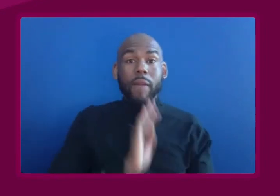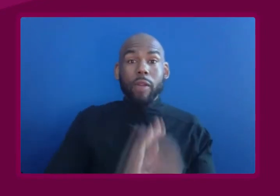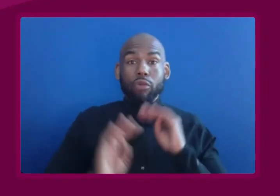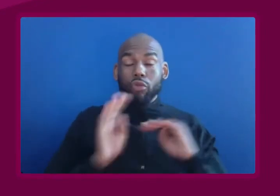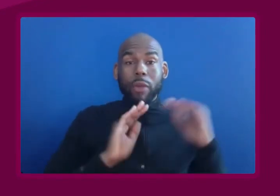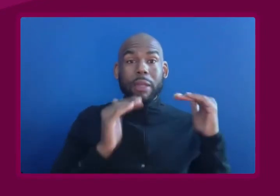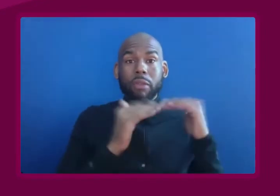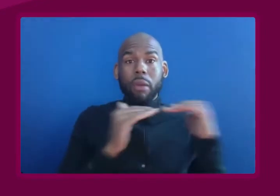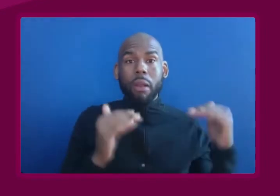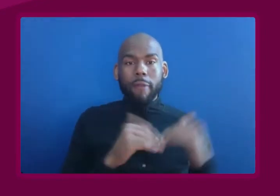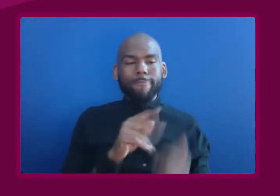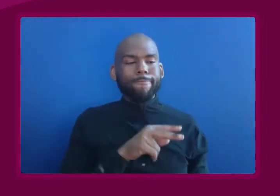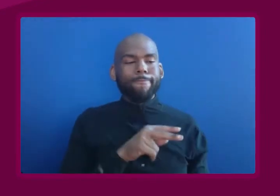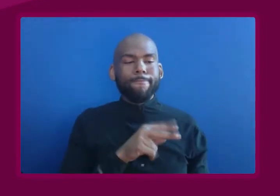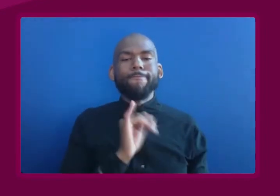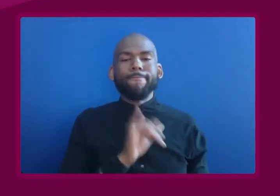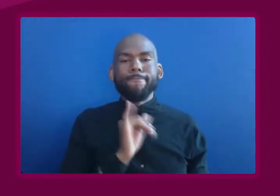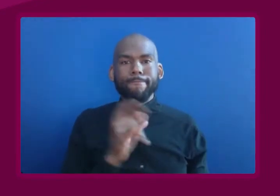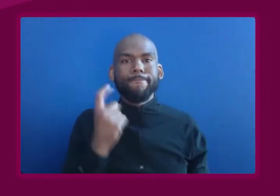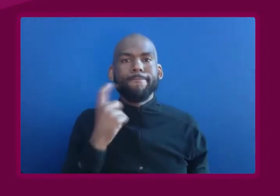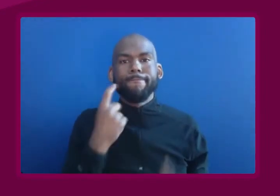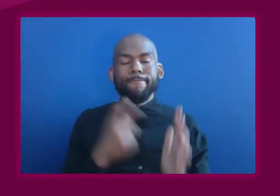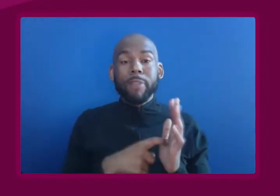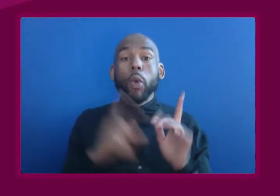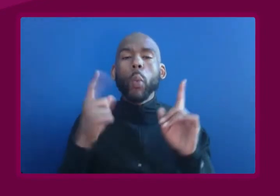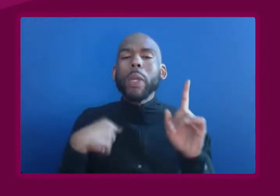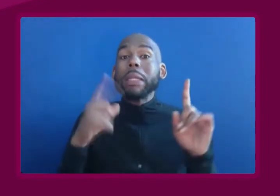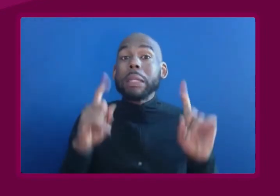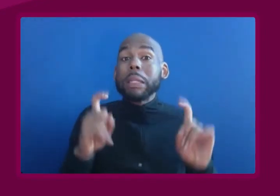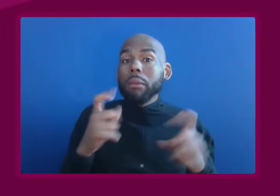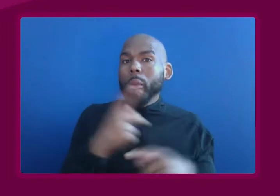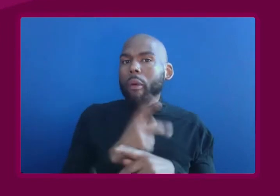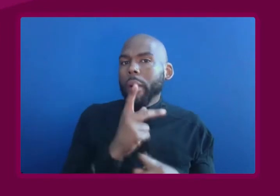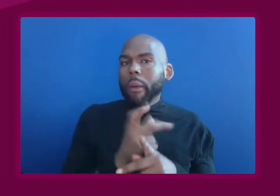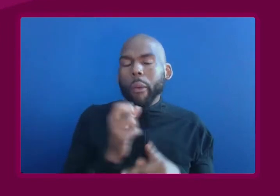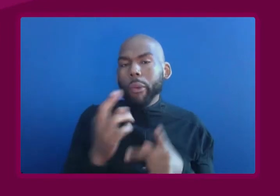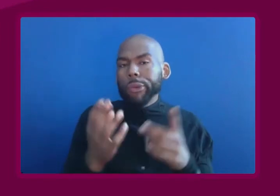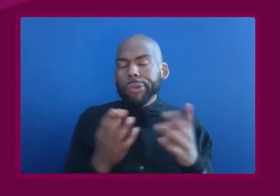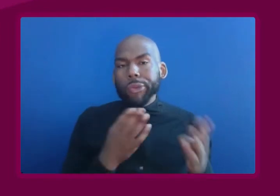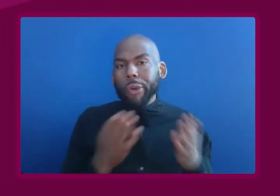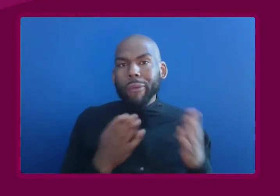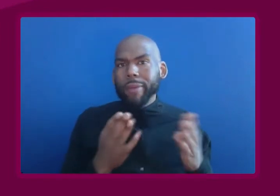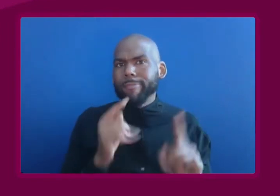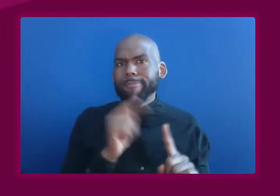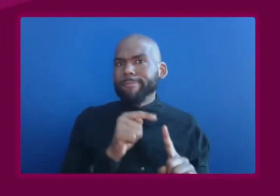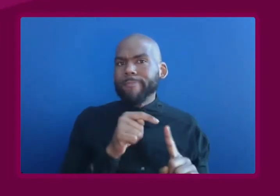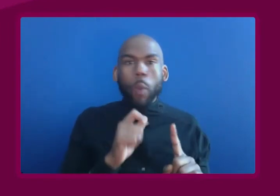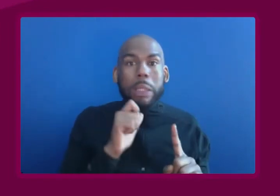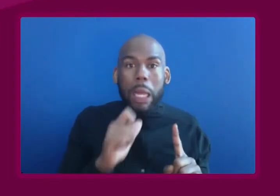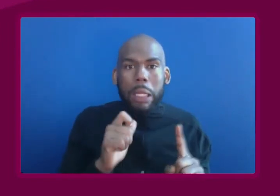Knowing that like we were testing a product or services, a service that wasn't accessible.